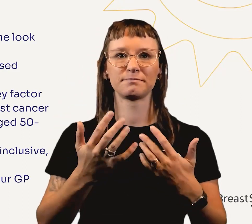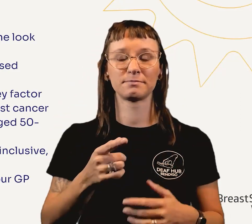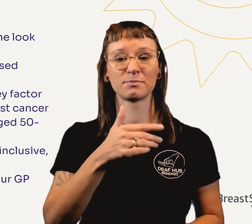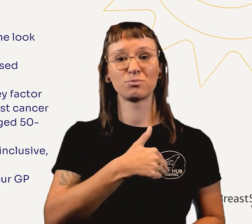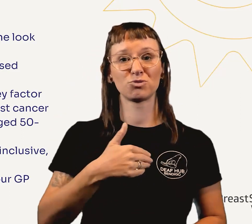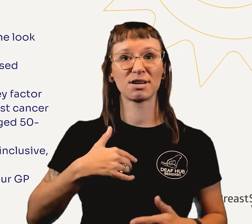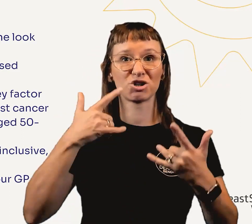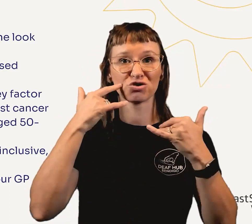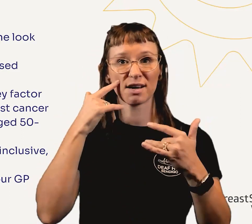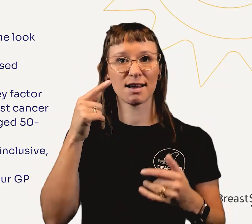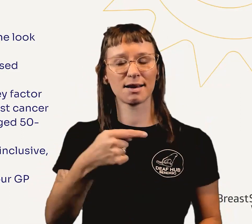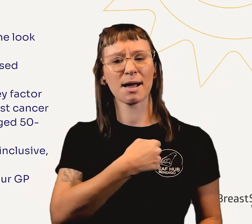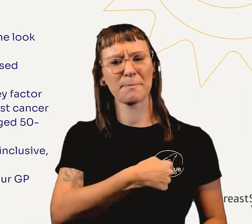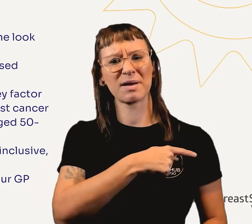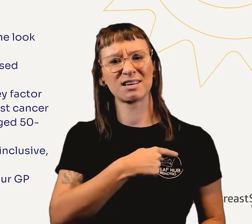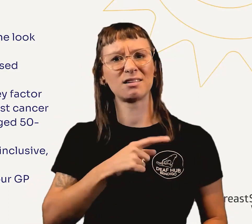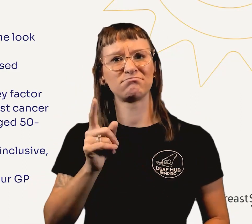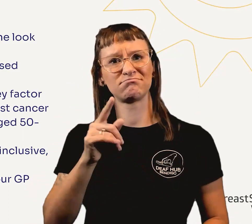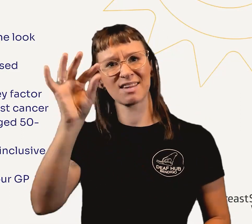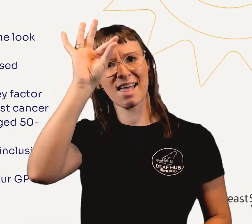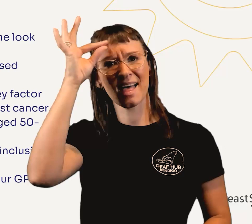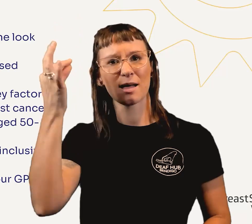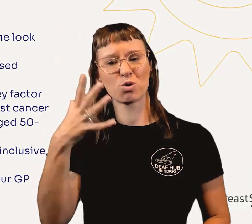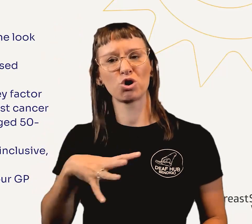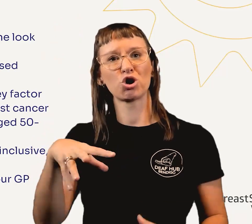BreastScreen is committed to inclusive, welcoming, and safe services.